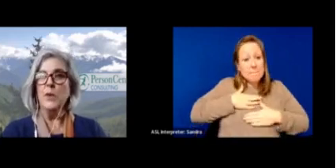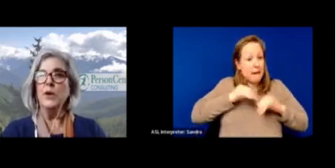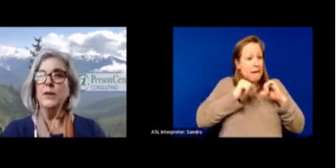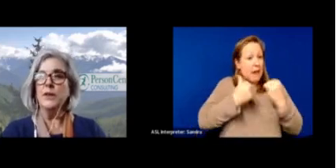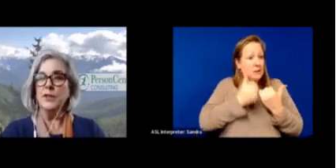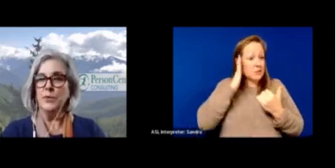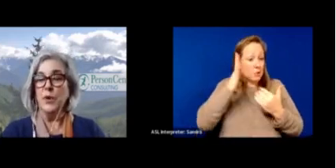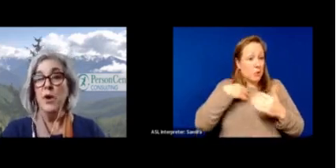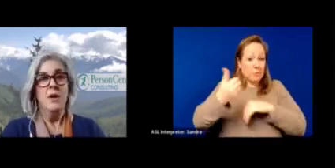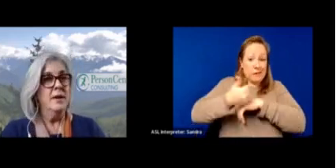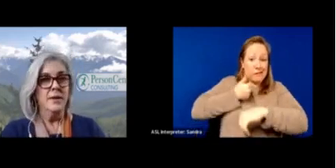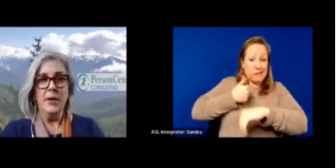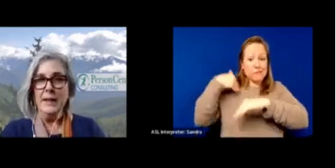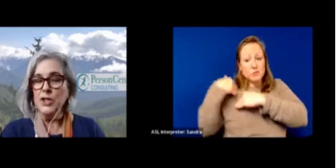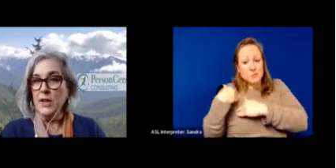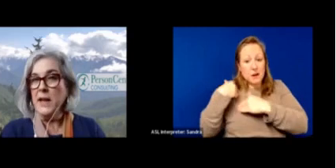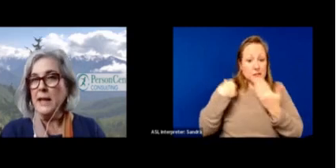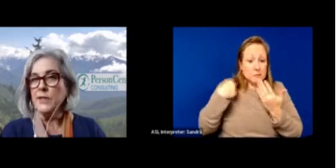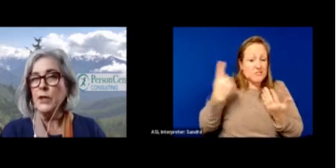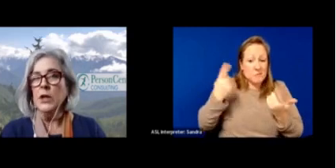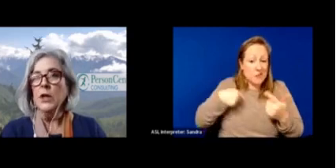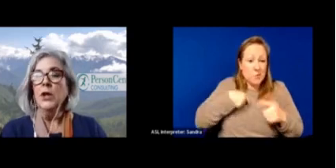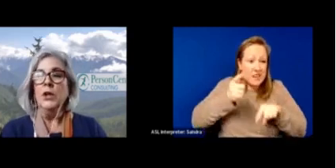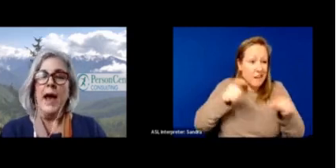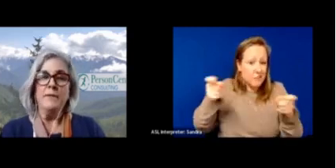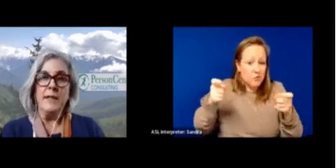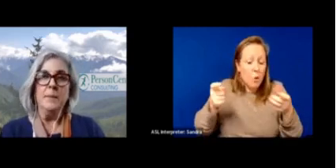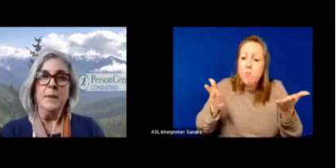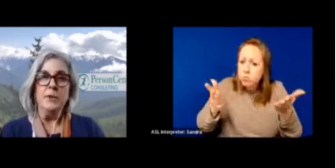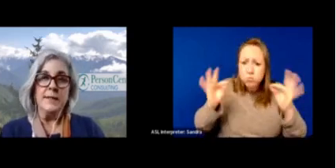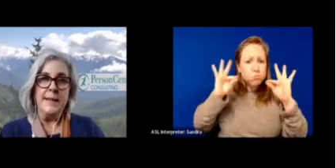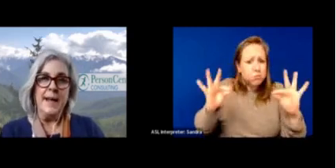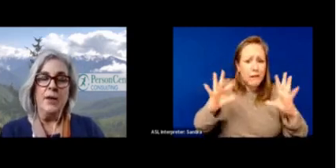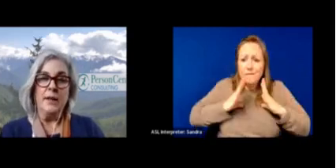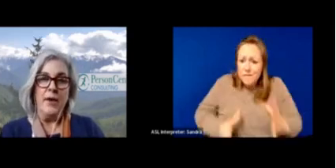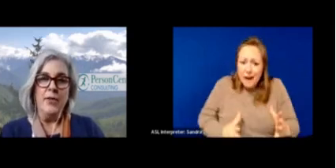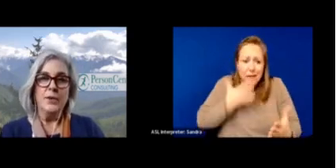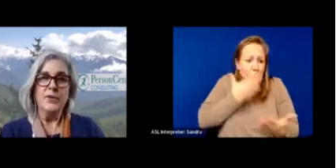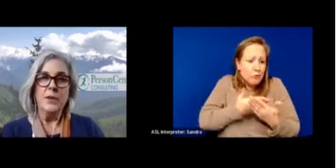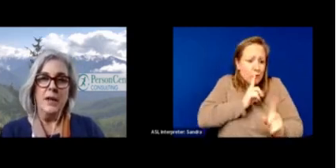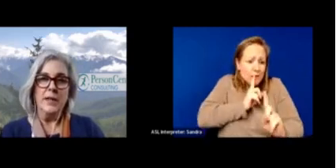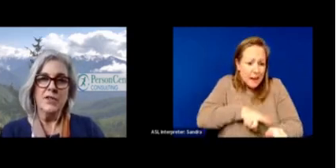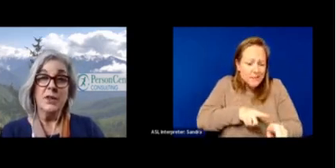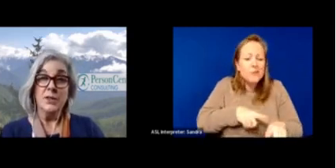that we couldn't control? totally legitimate answer. You have to get people to say it out loud those so that we can start